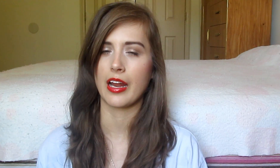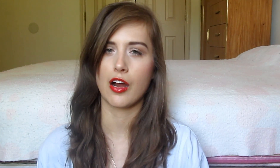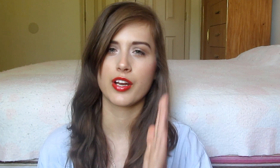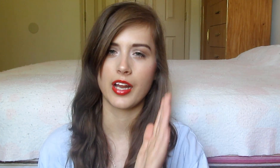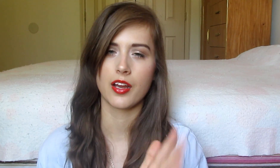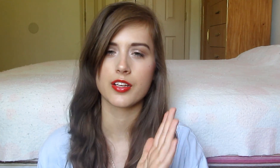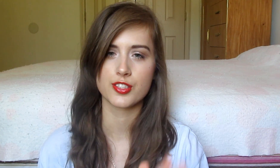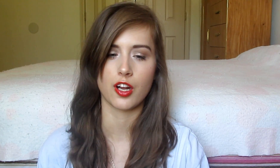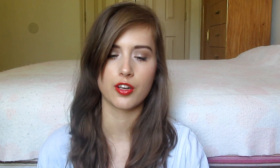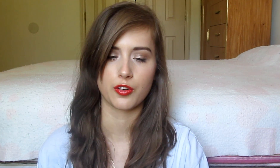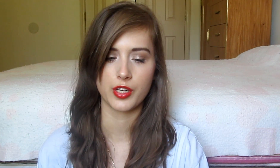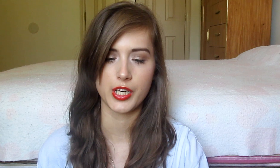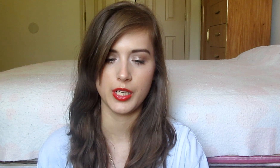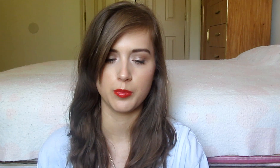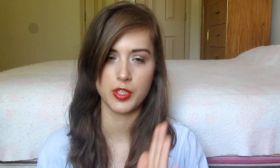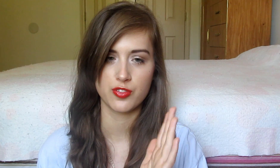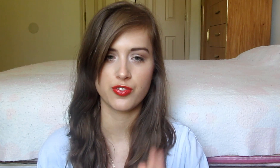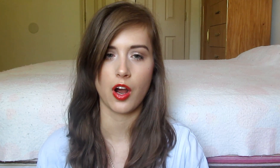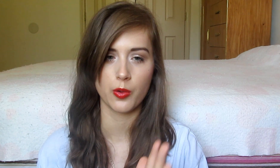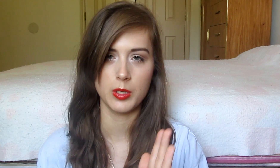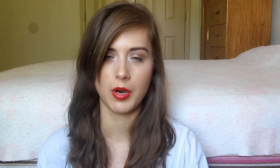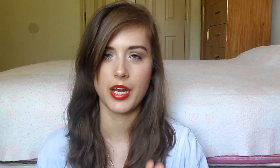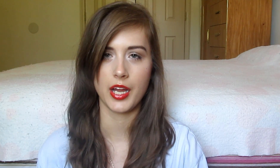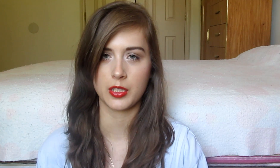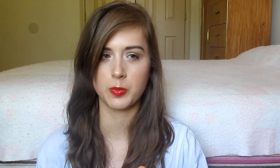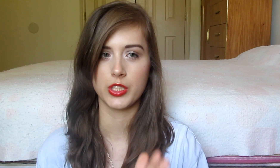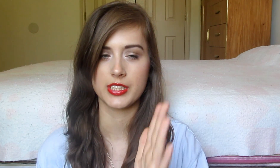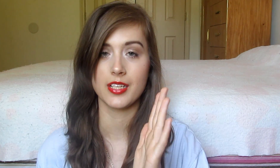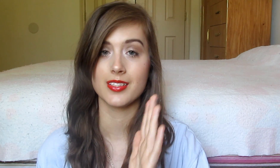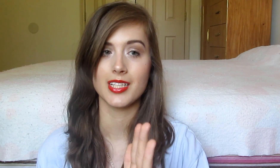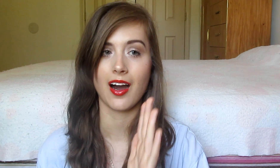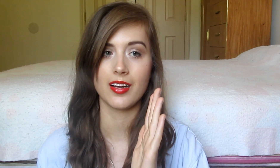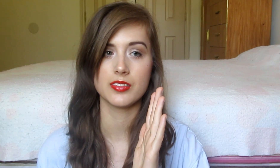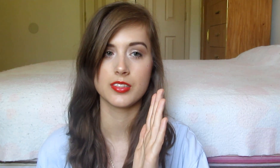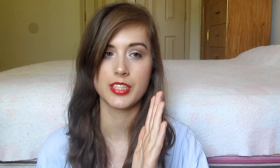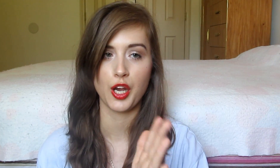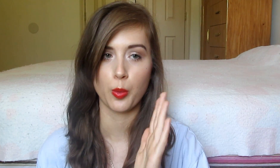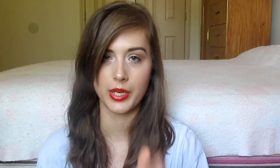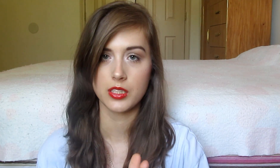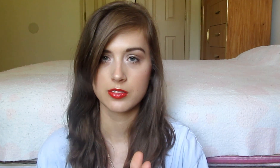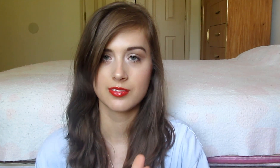Like, how can Hank and John Green be following my exploits and not tell me?